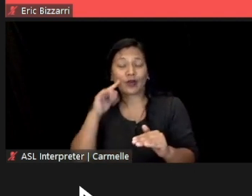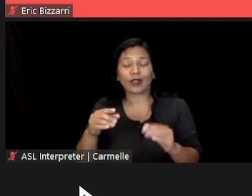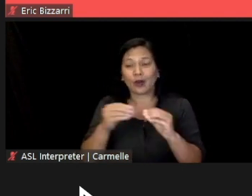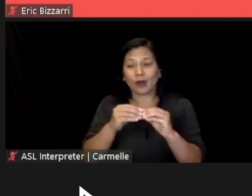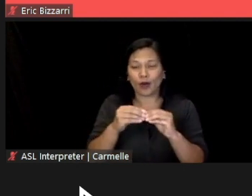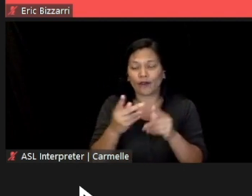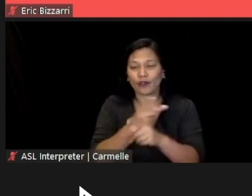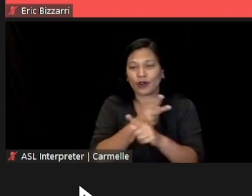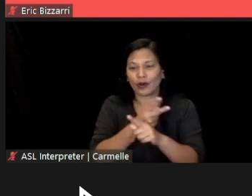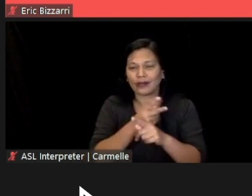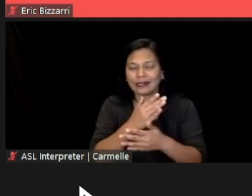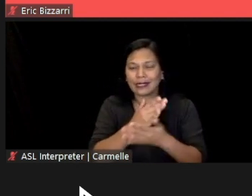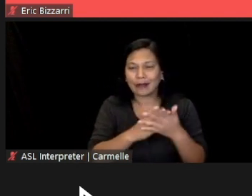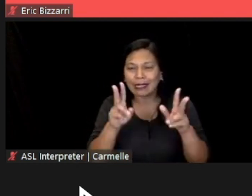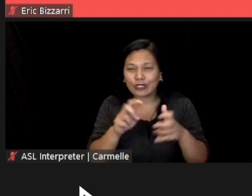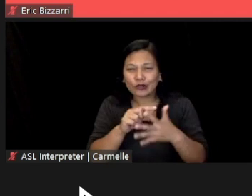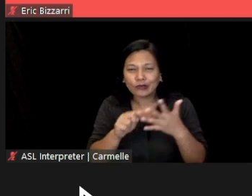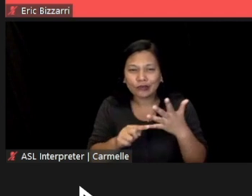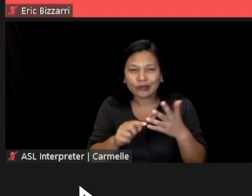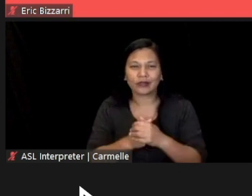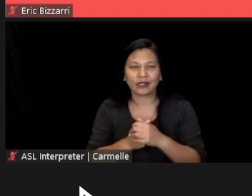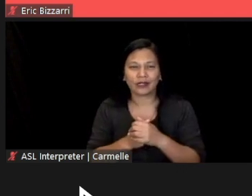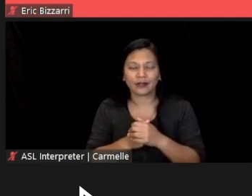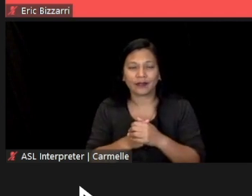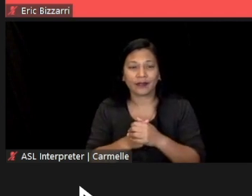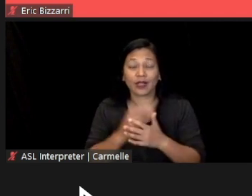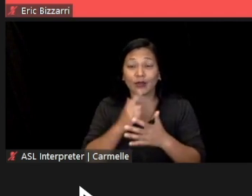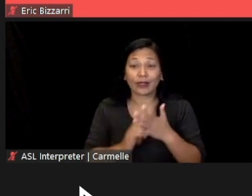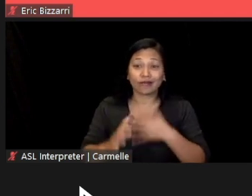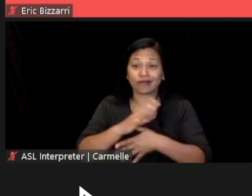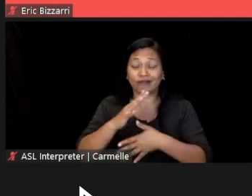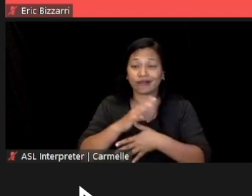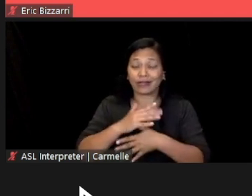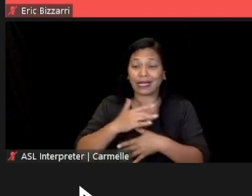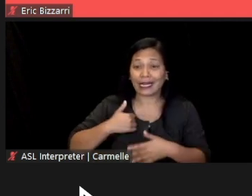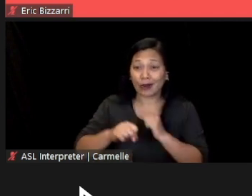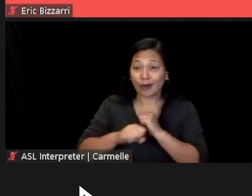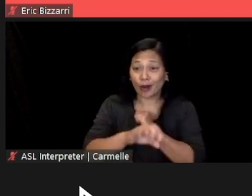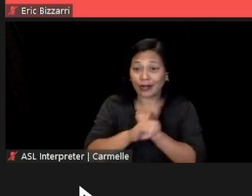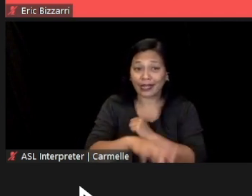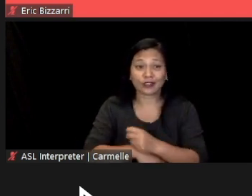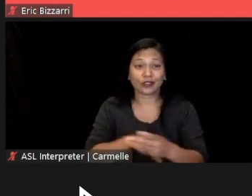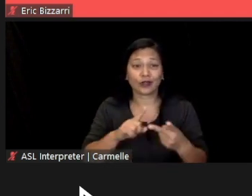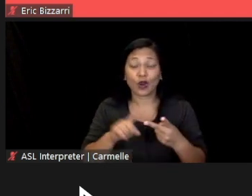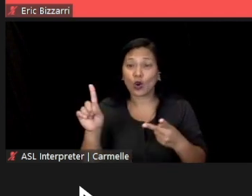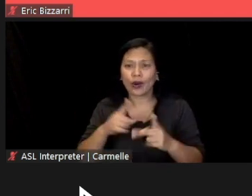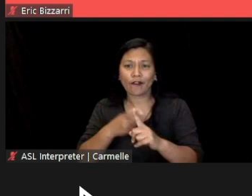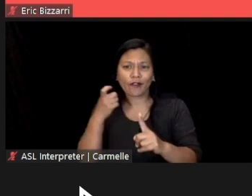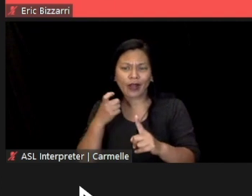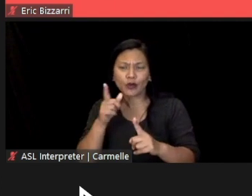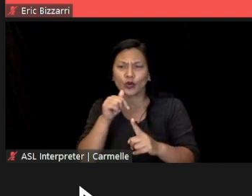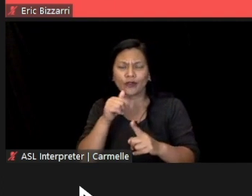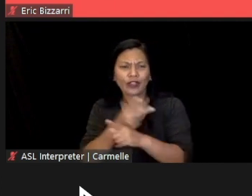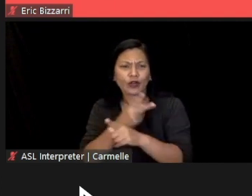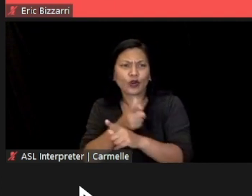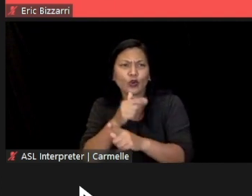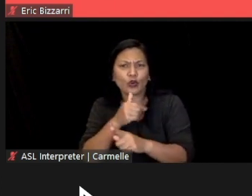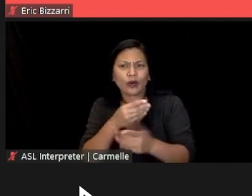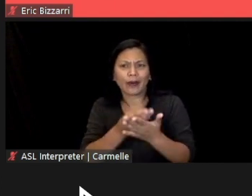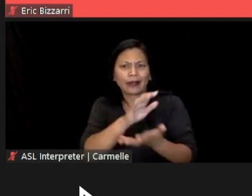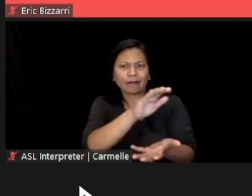Eventually, the primacy of the Canadian broadcaster in our system, the sources of CMF funding, like who's paying our bills, and